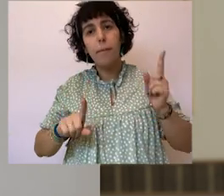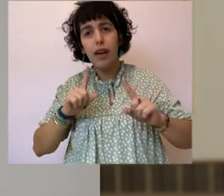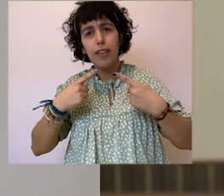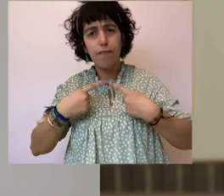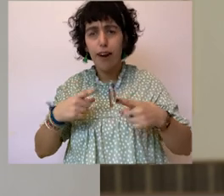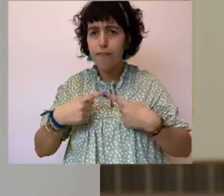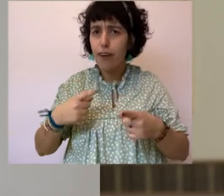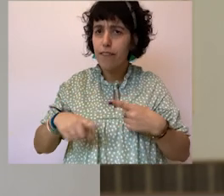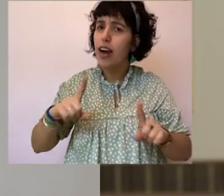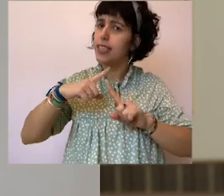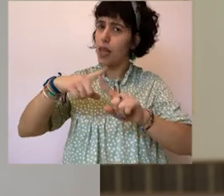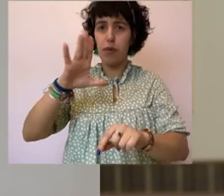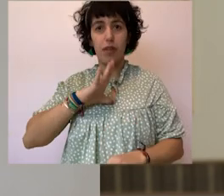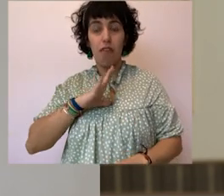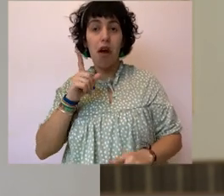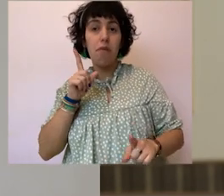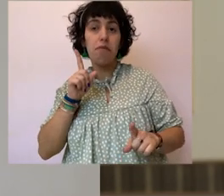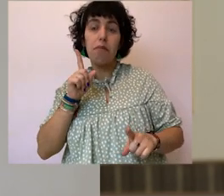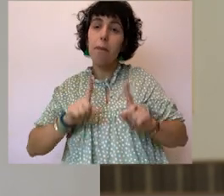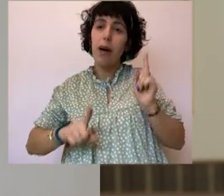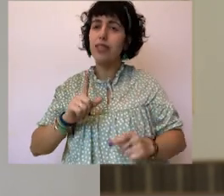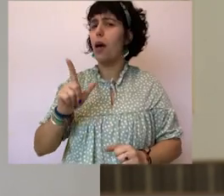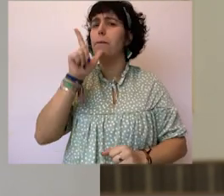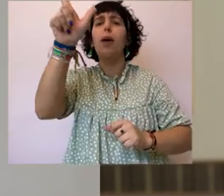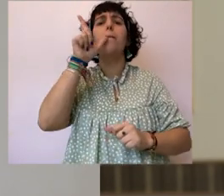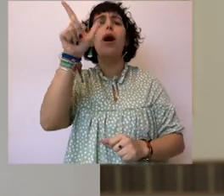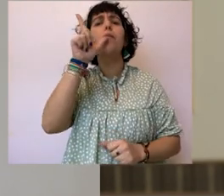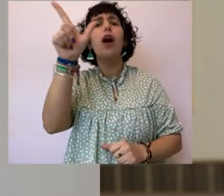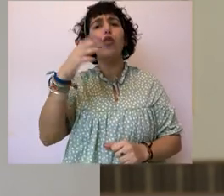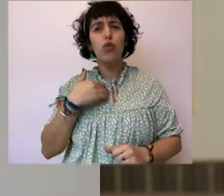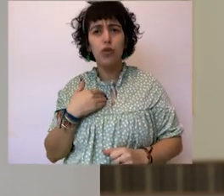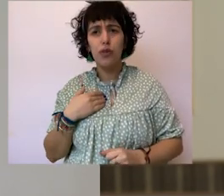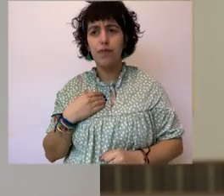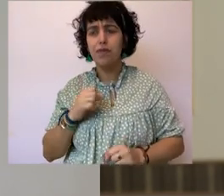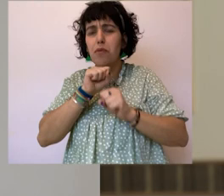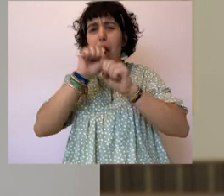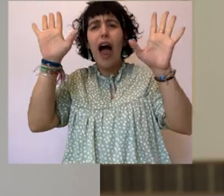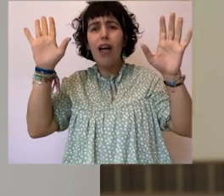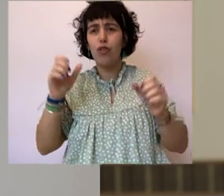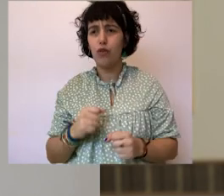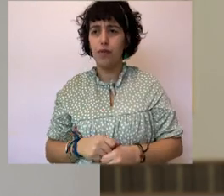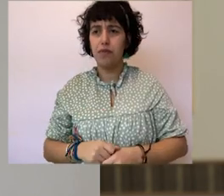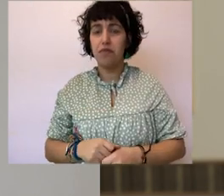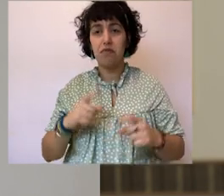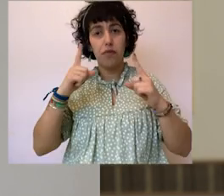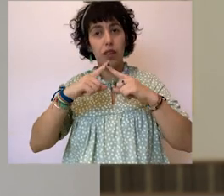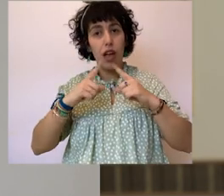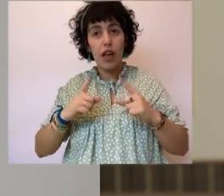But there are different reactions, of course, sometimes I scream I reply. "What are you doing!" that